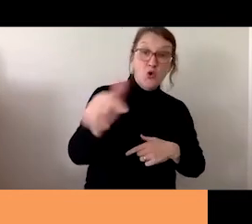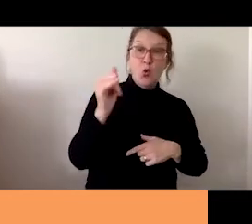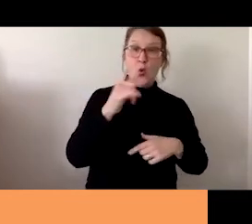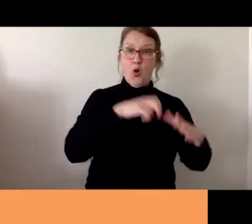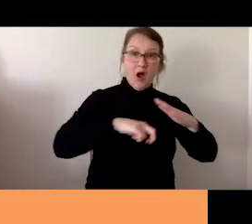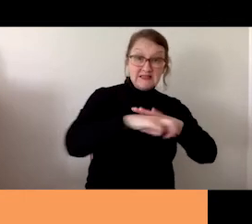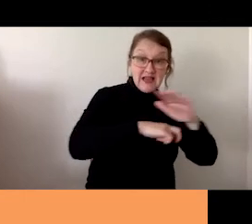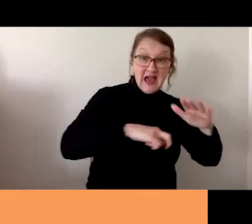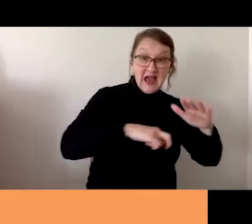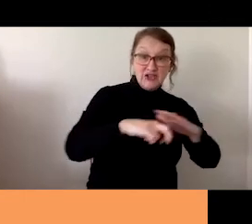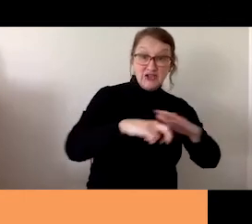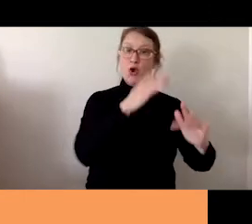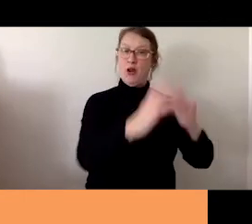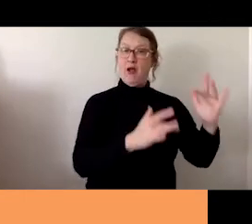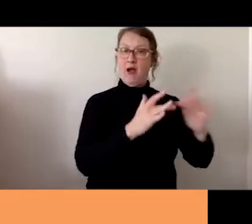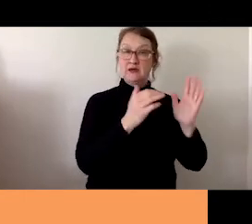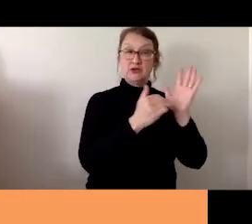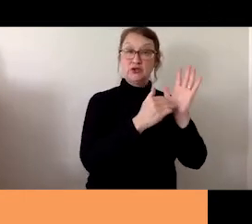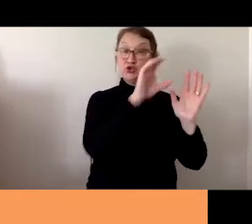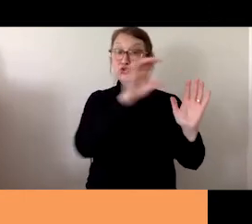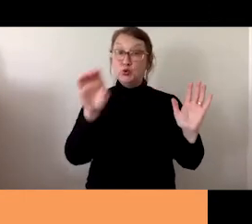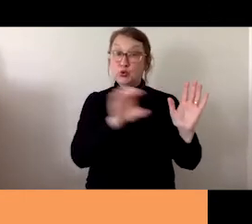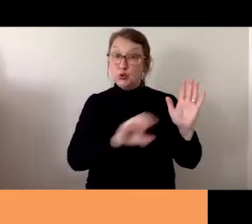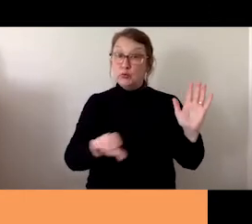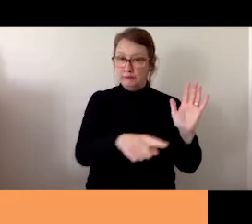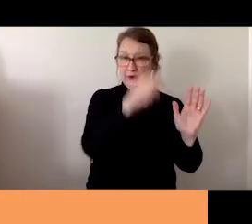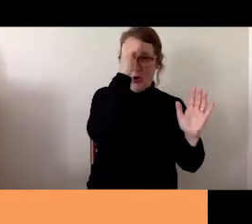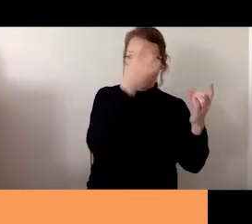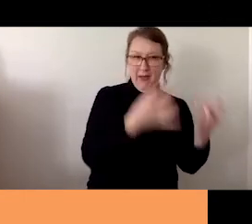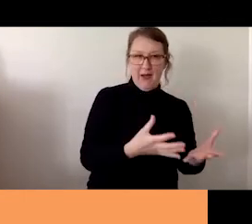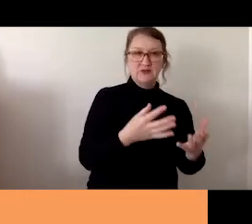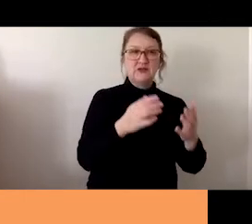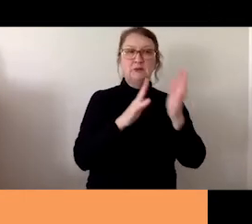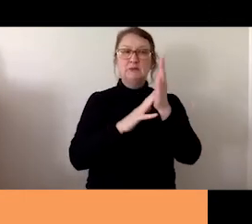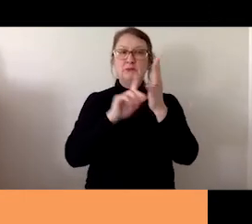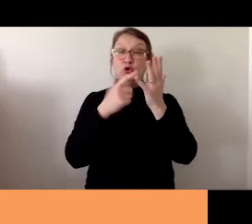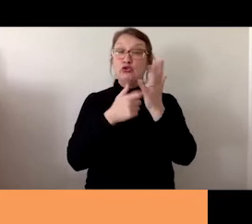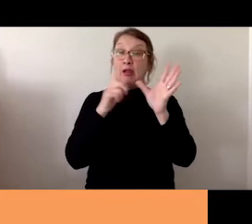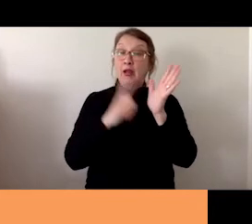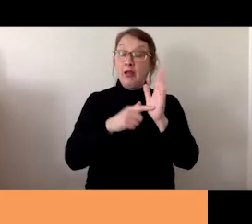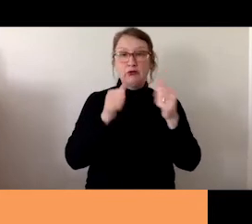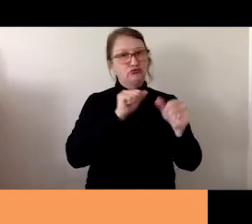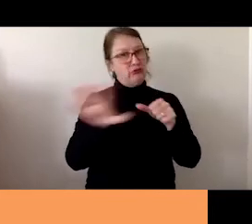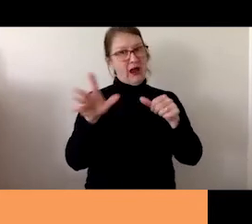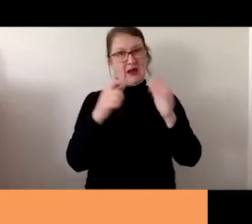Mural is a terrific whiteboarding tool for people to share ideas online, and it can have massive numbers of people